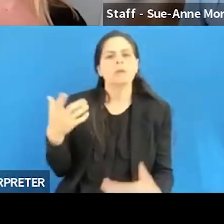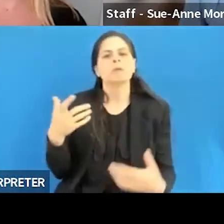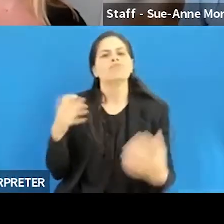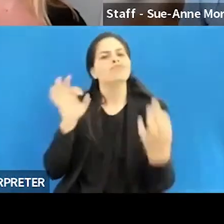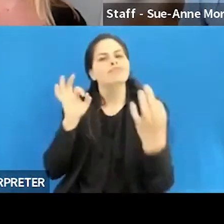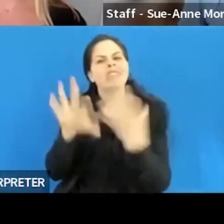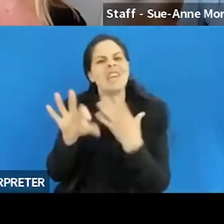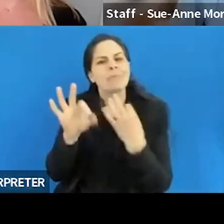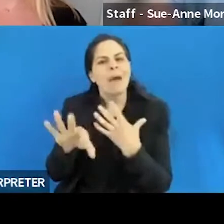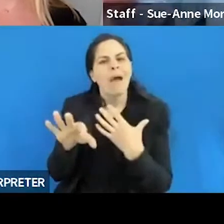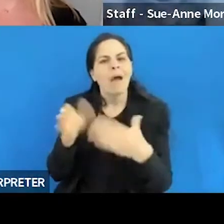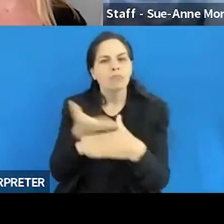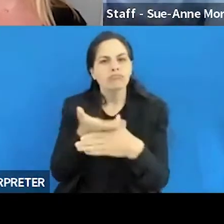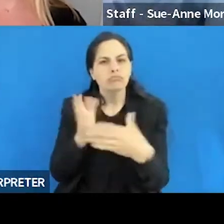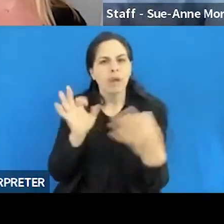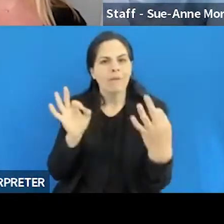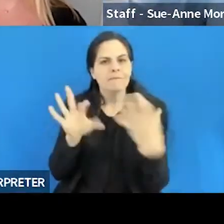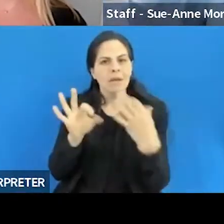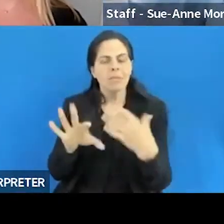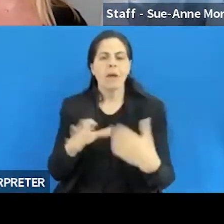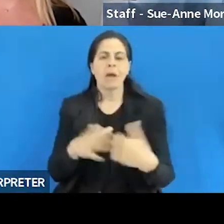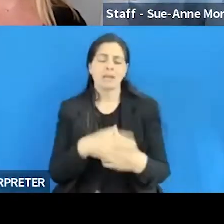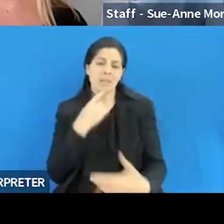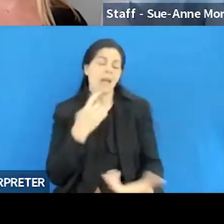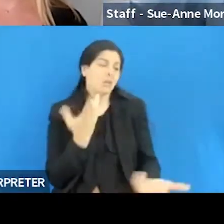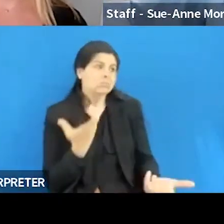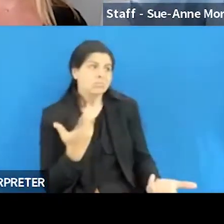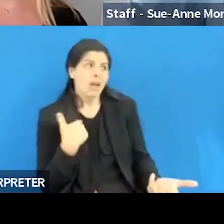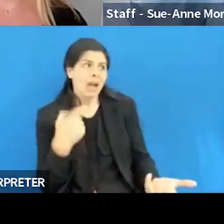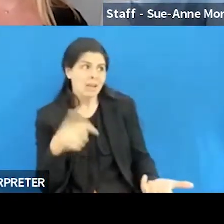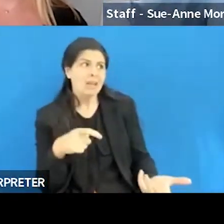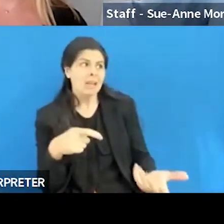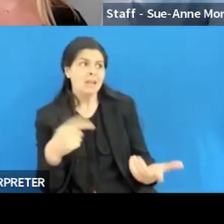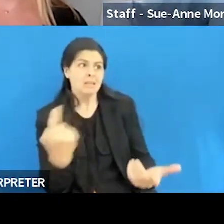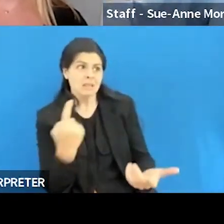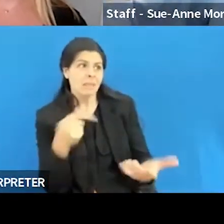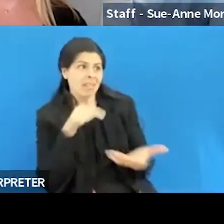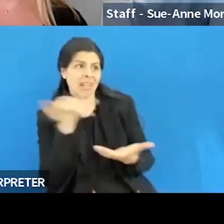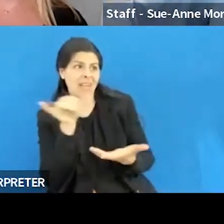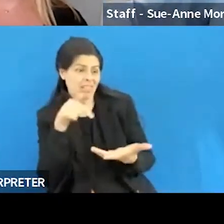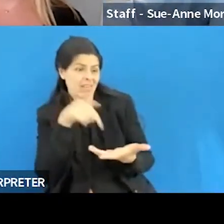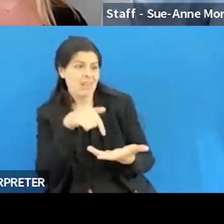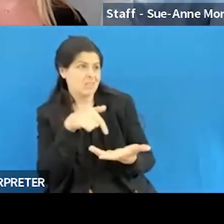And I think this is a great example especially, you know, Shaine and Sue-Anne and lots of other people are like,